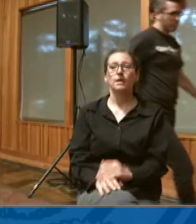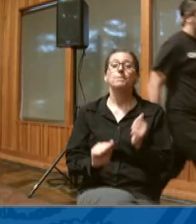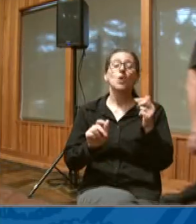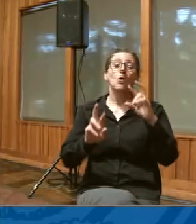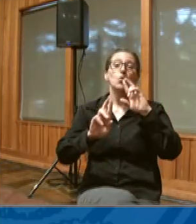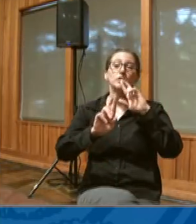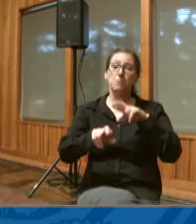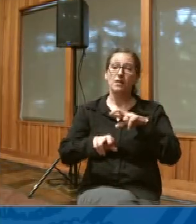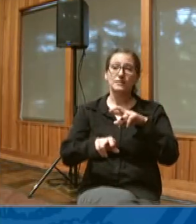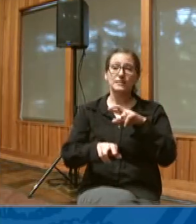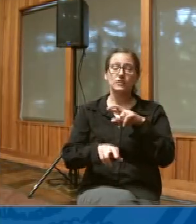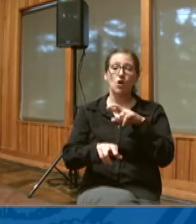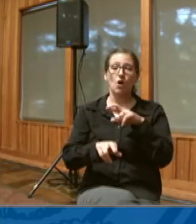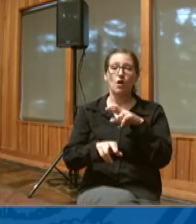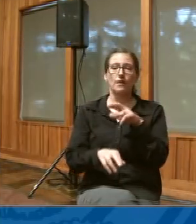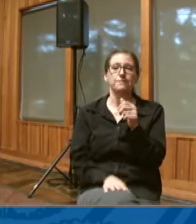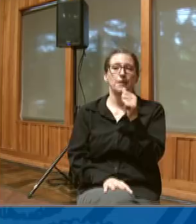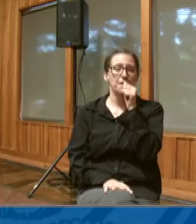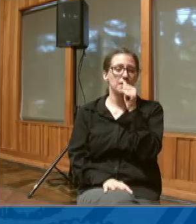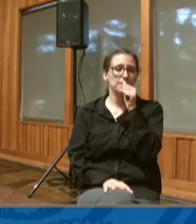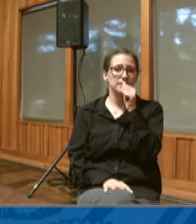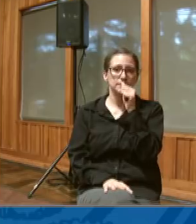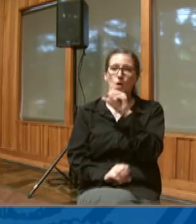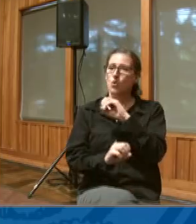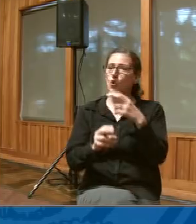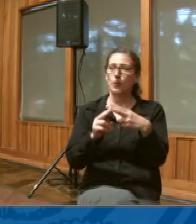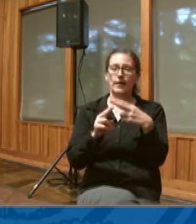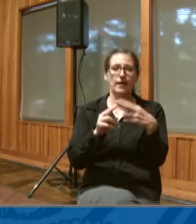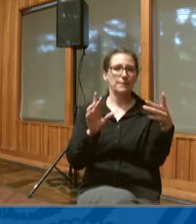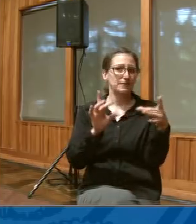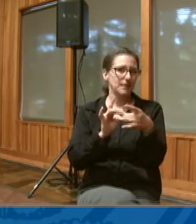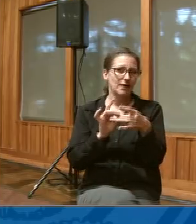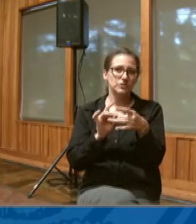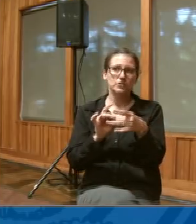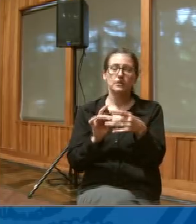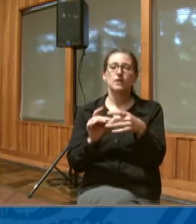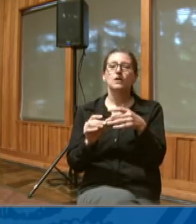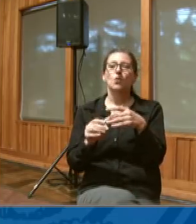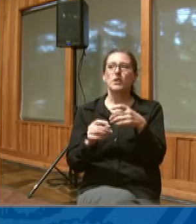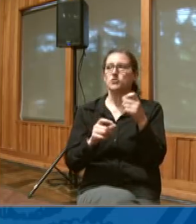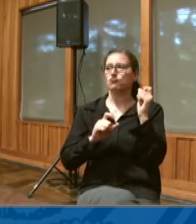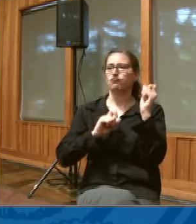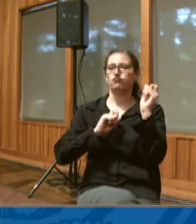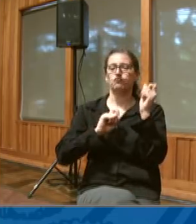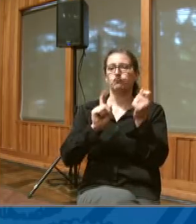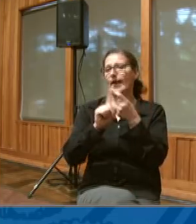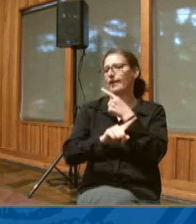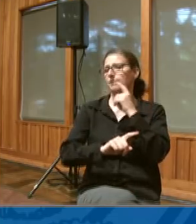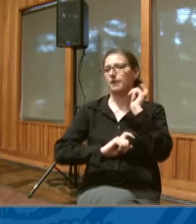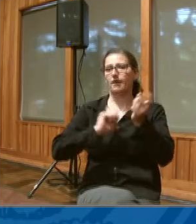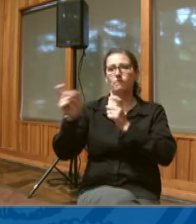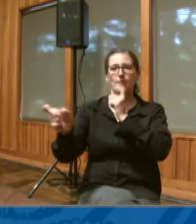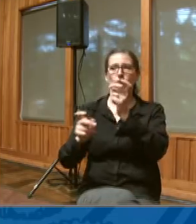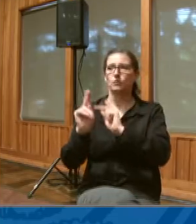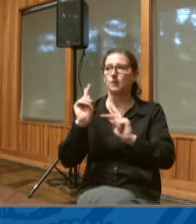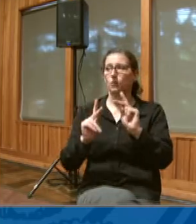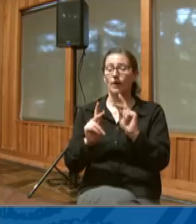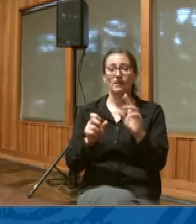YOU DON'T WANT TO DO THIS WE HAVE PEOPLE AROUND WHO WILL BRING YOU THE PAPER.